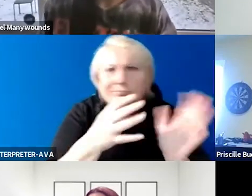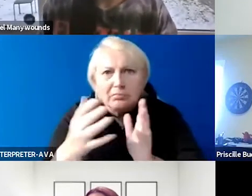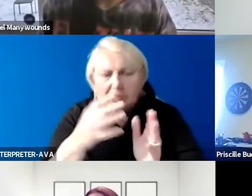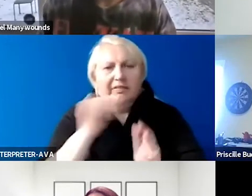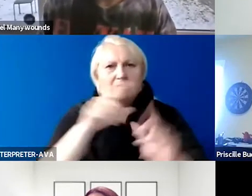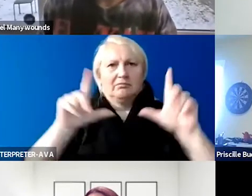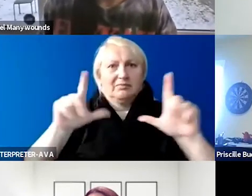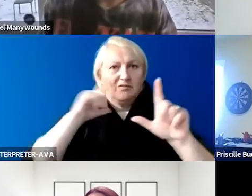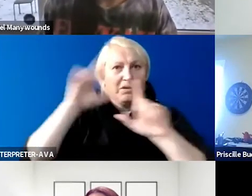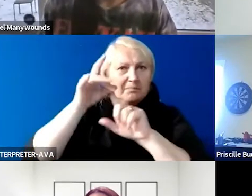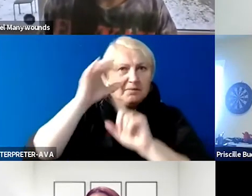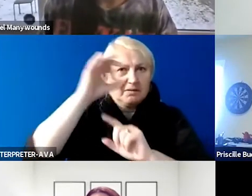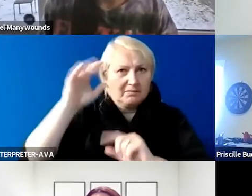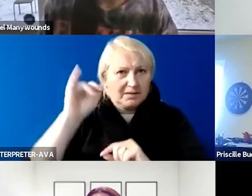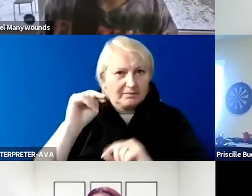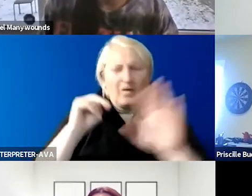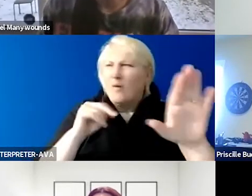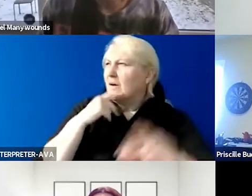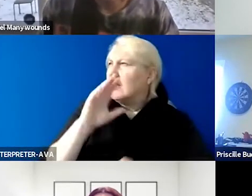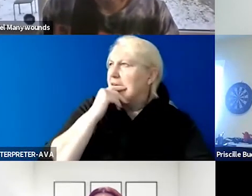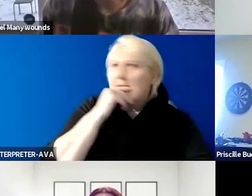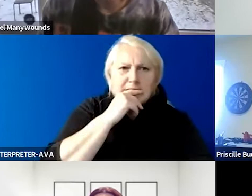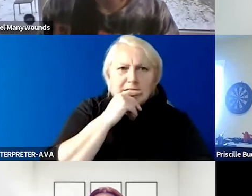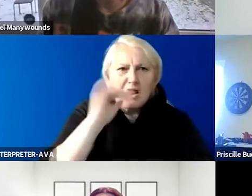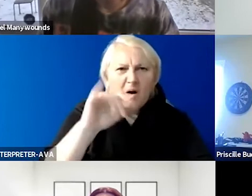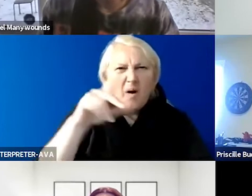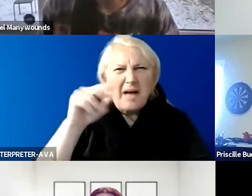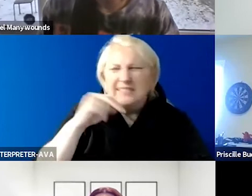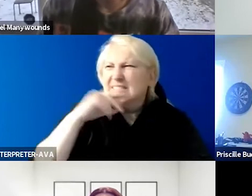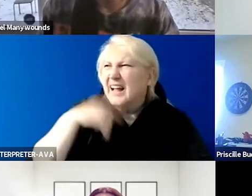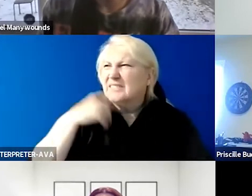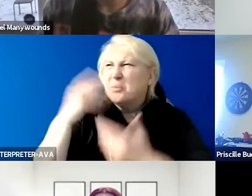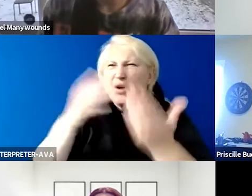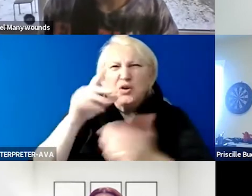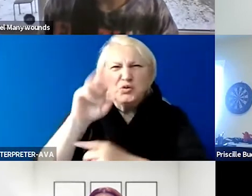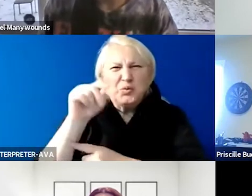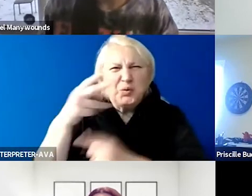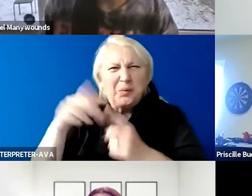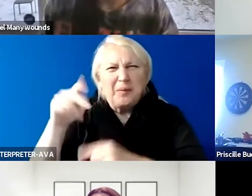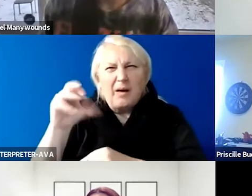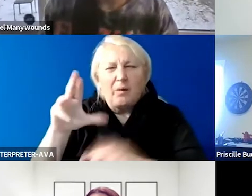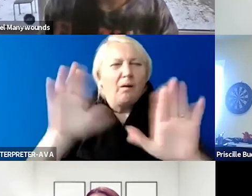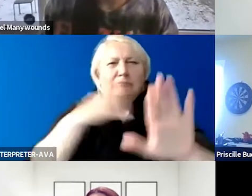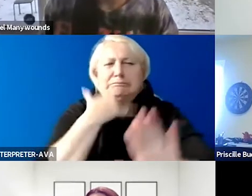Did I say “Bringing Truth to Power” again? I'm so sorry. It is “Bringing Power To Truth.”